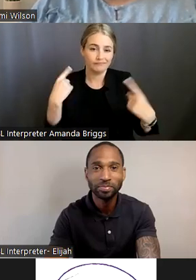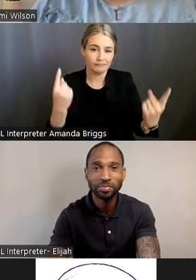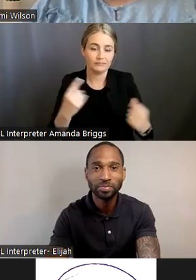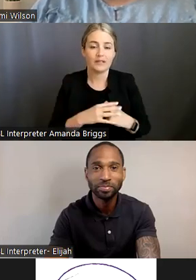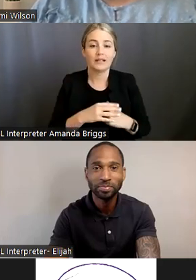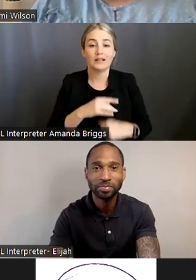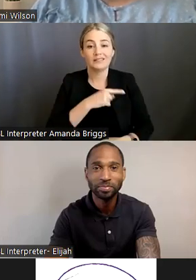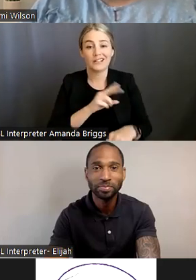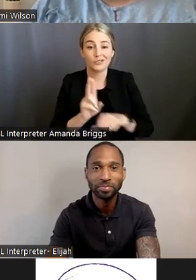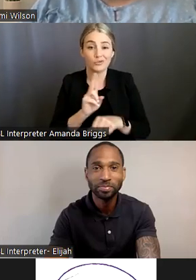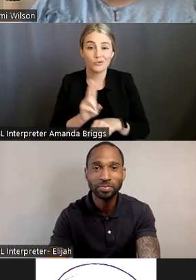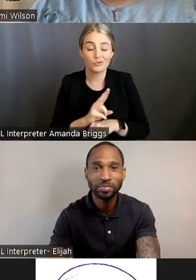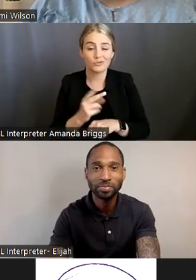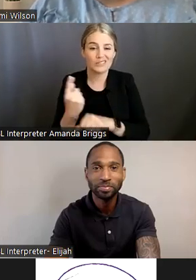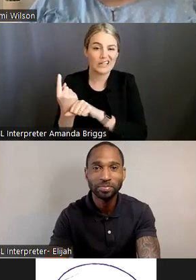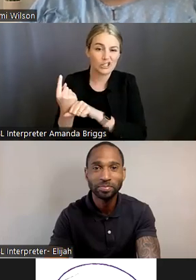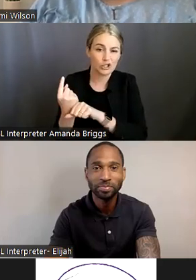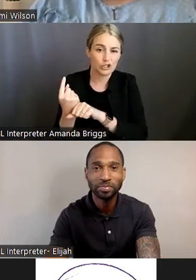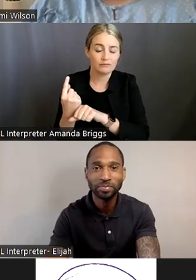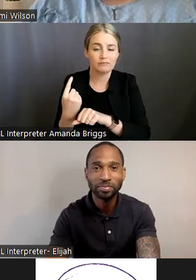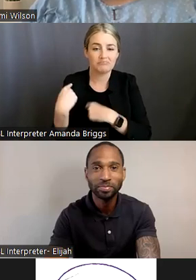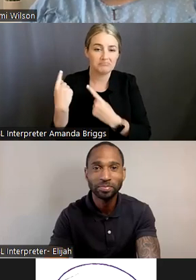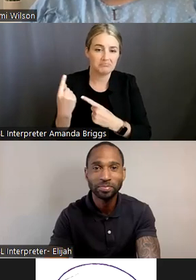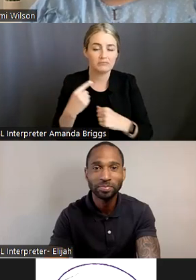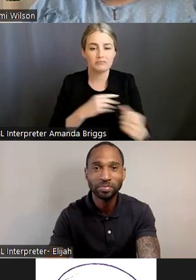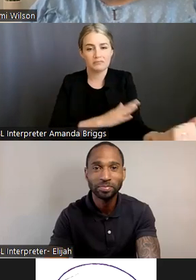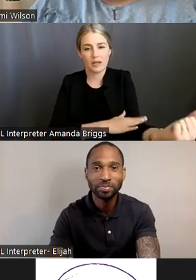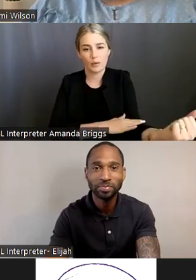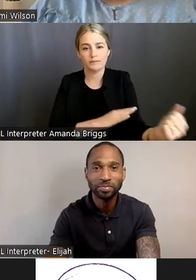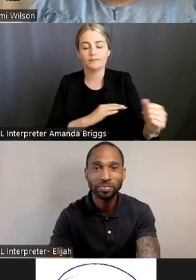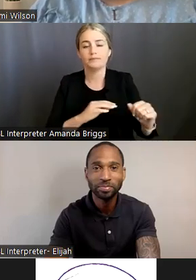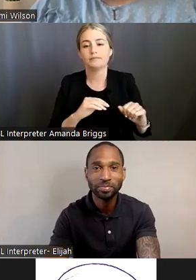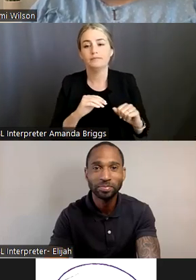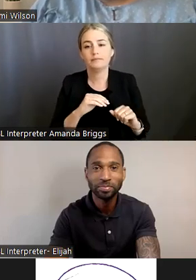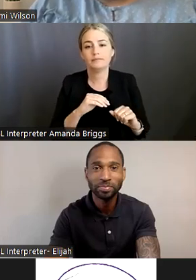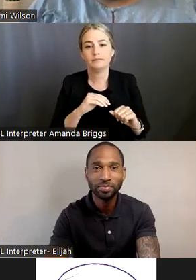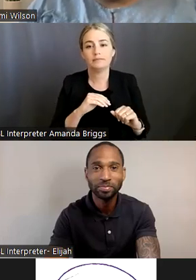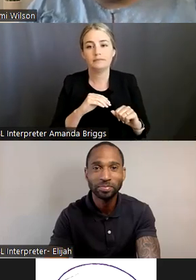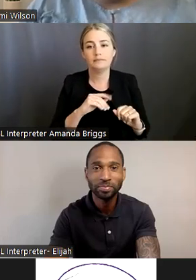the last year. They go into an inpatient treatment